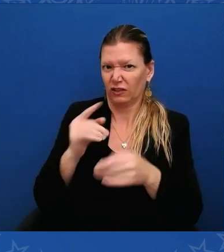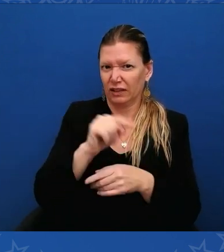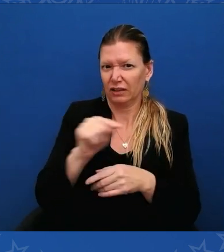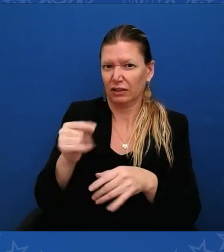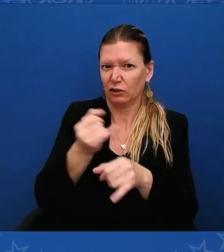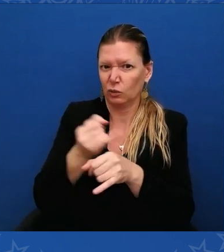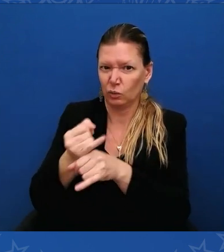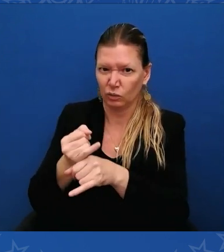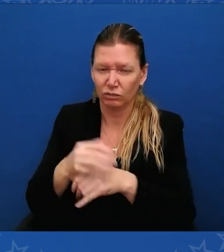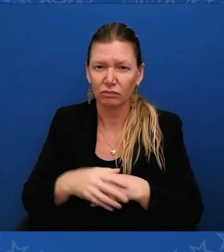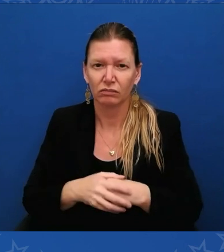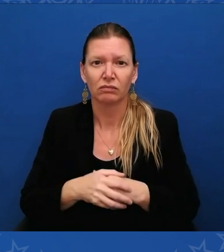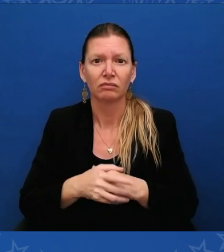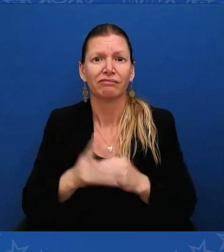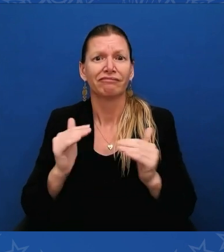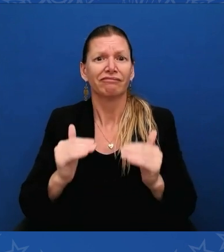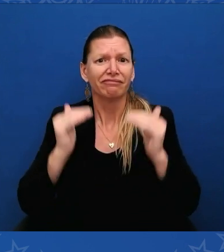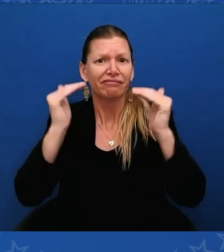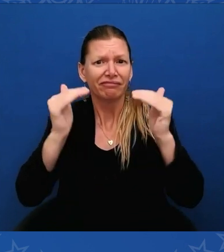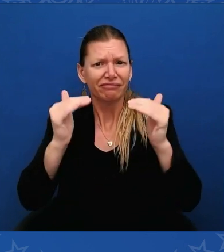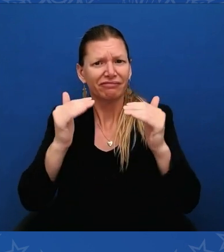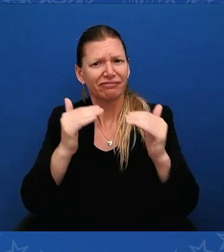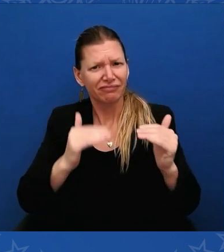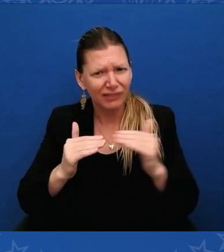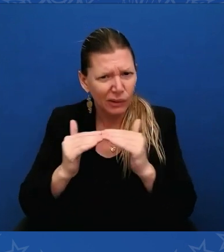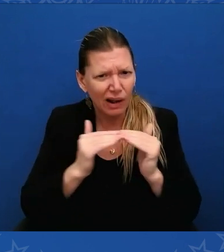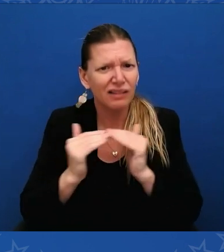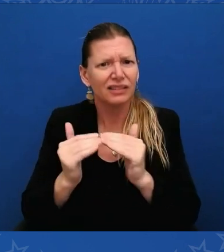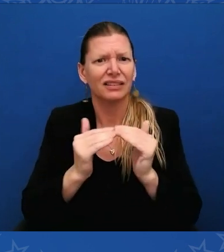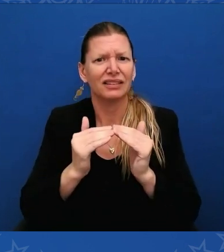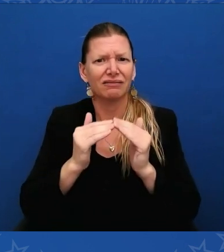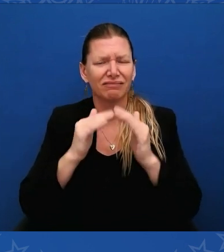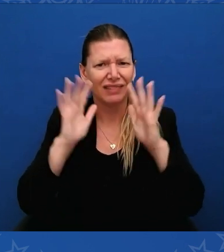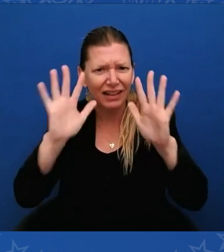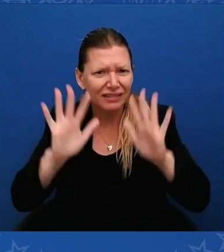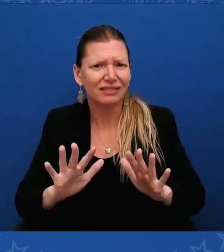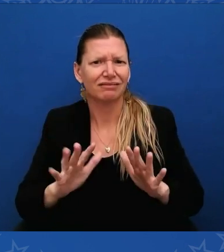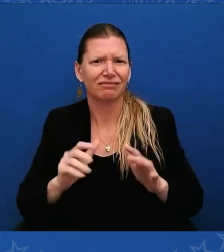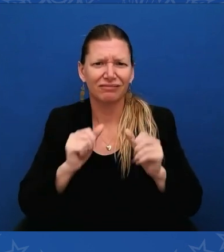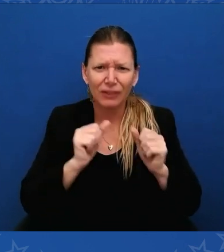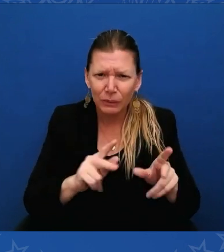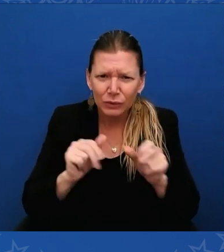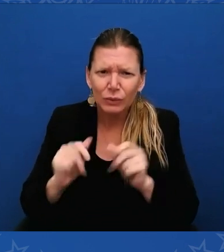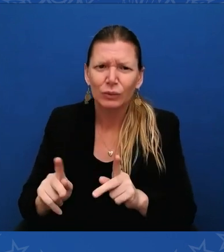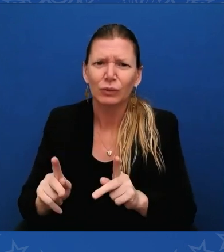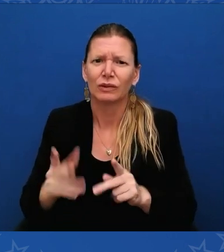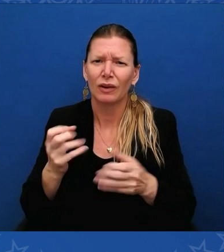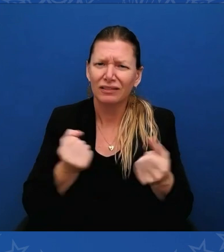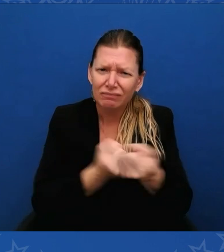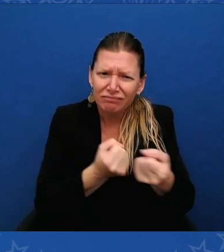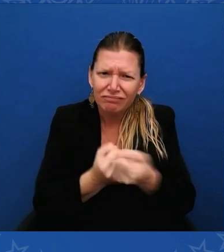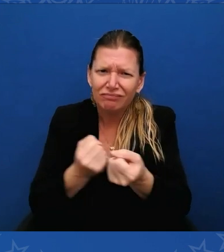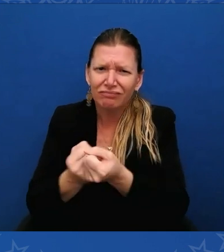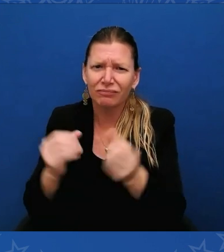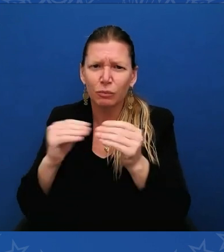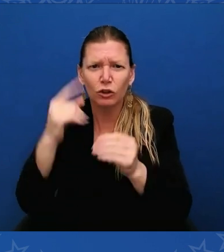And to support more DREAMers in going to college, we're proposing expanding the Federal TRIO Program